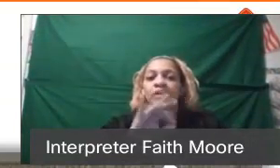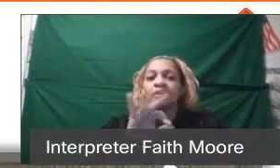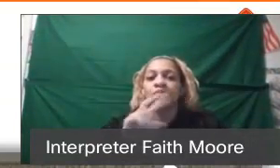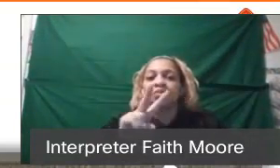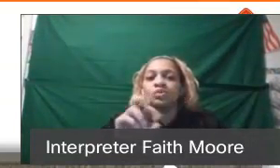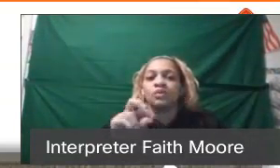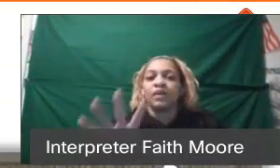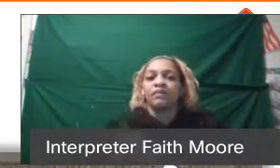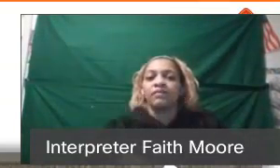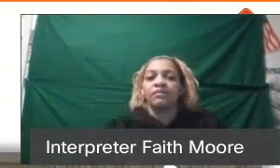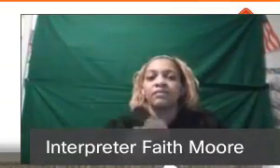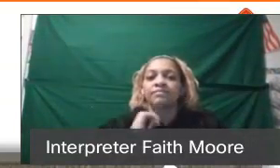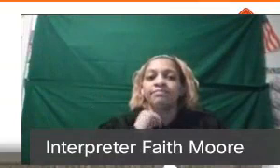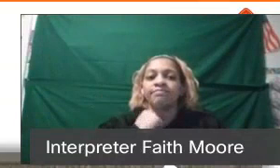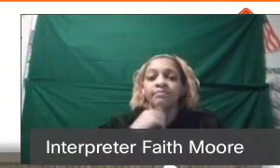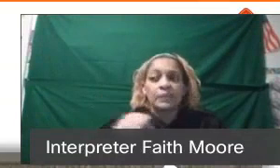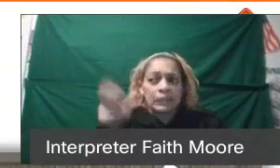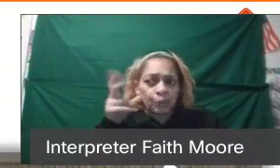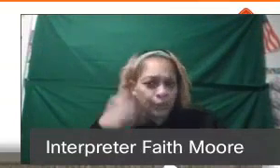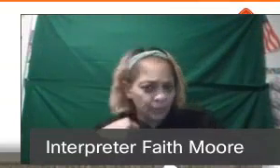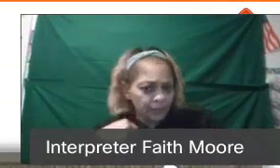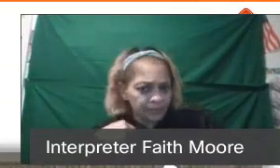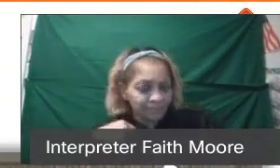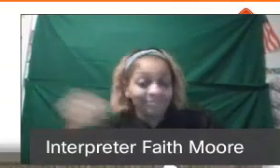Hi, can you hear me? Yes.